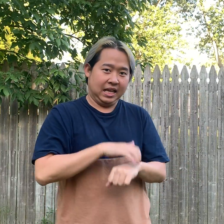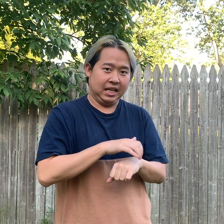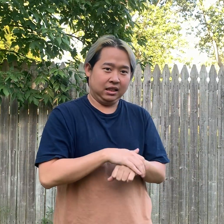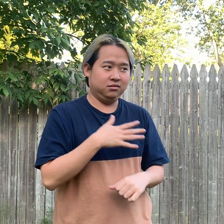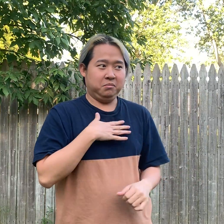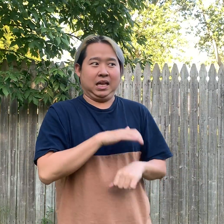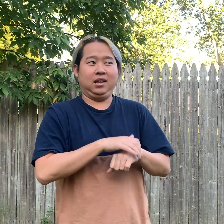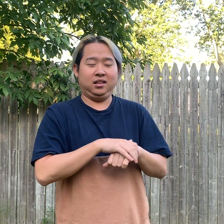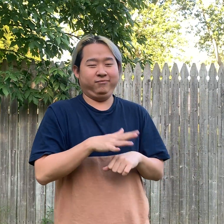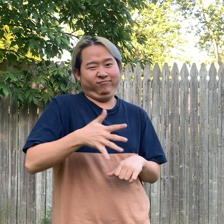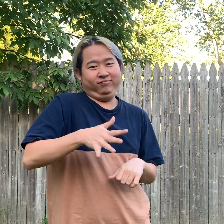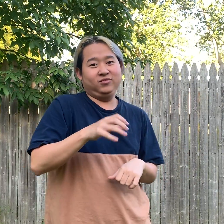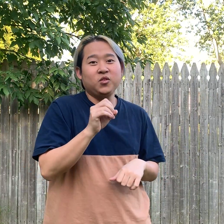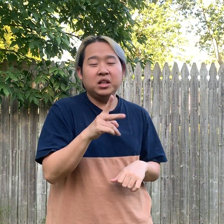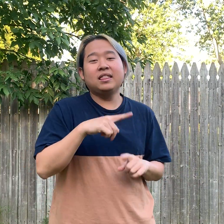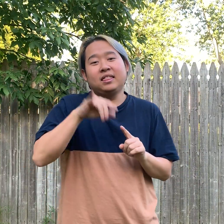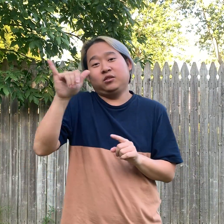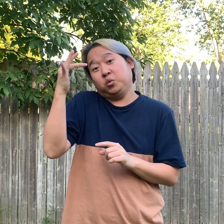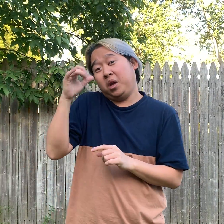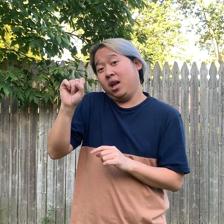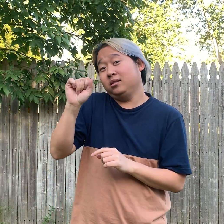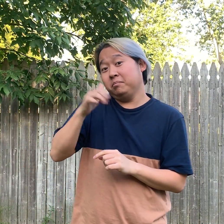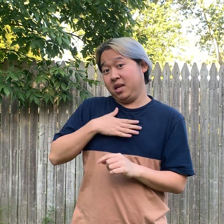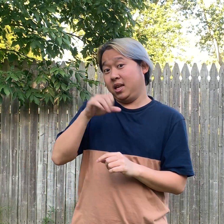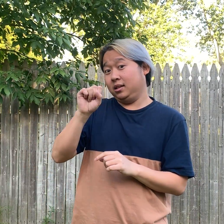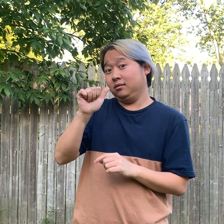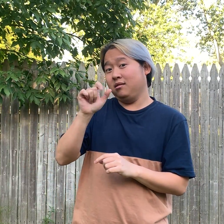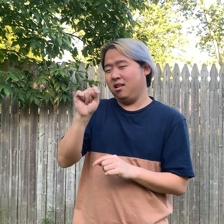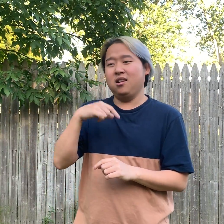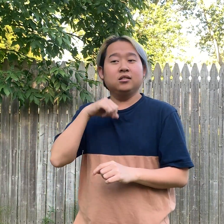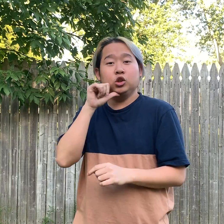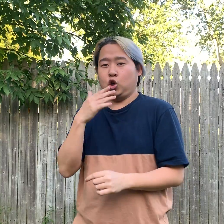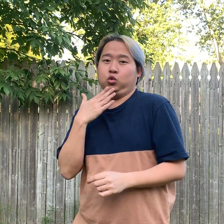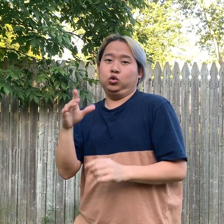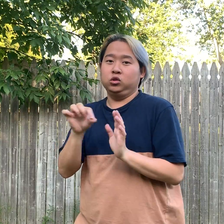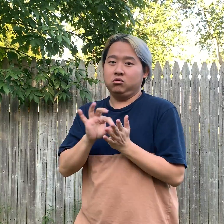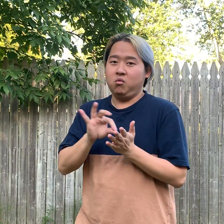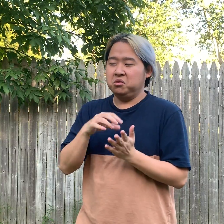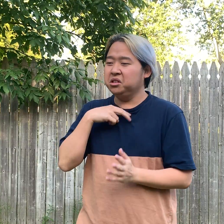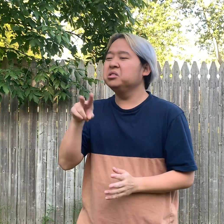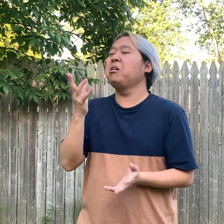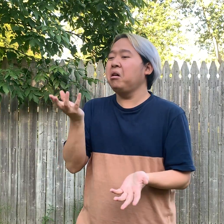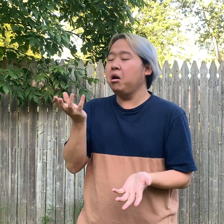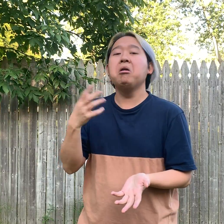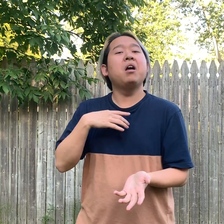My difficulties with the English language were what had caused my SAT scores to be so low.